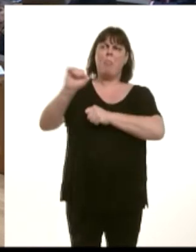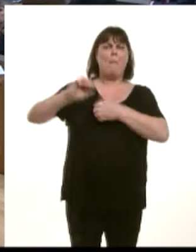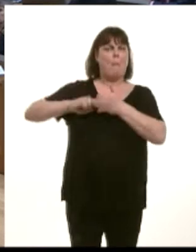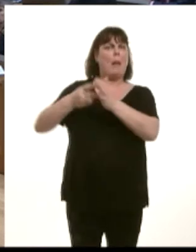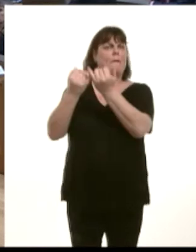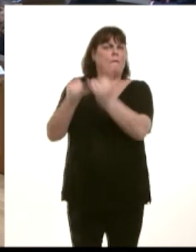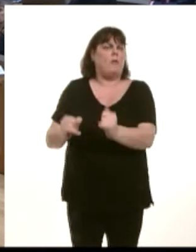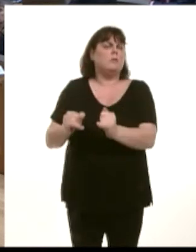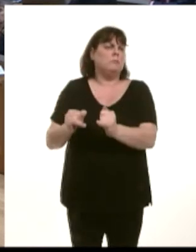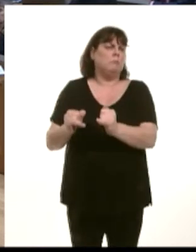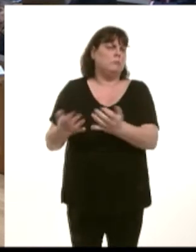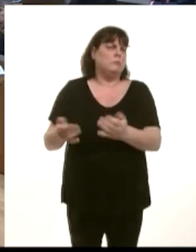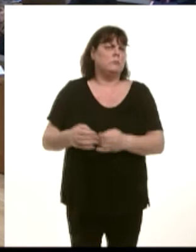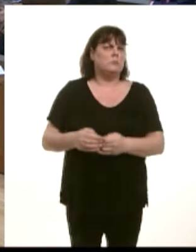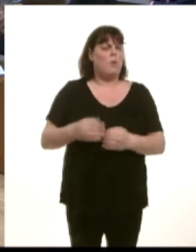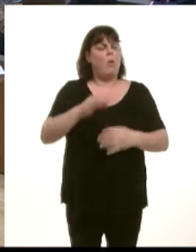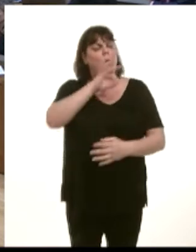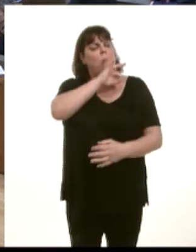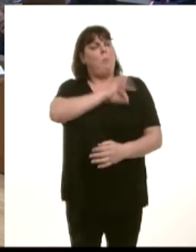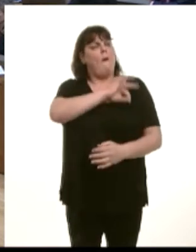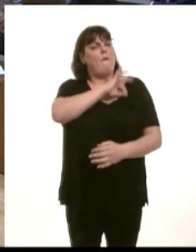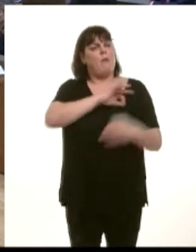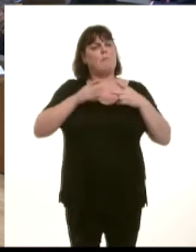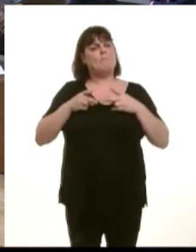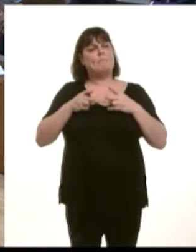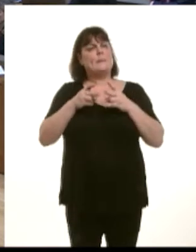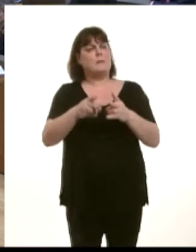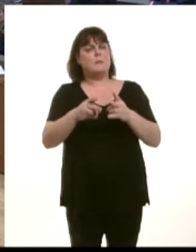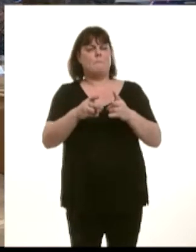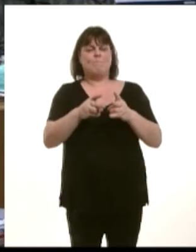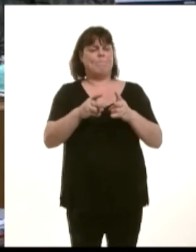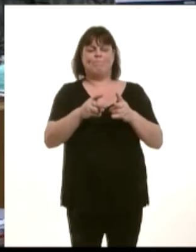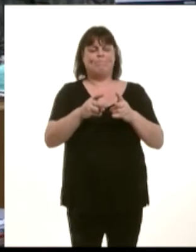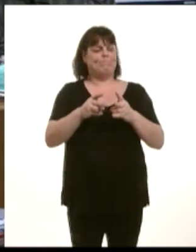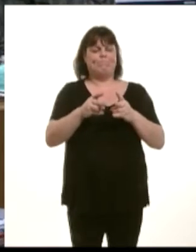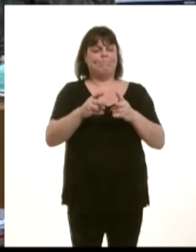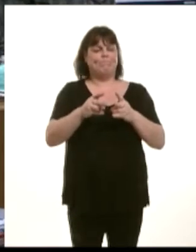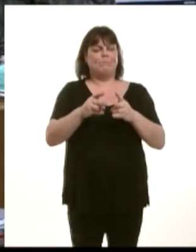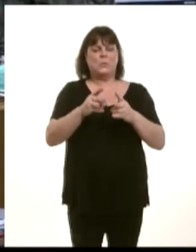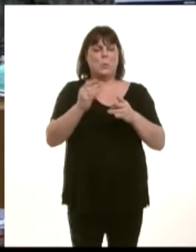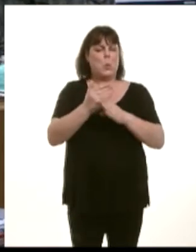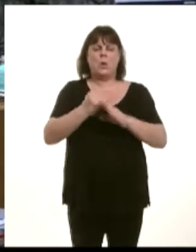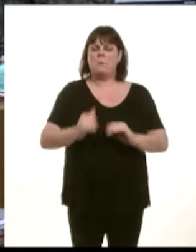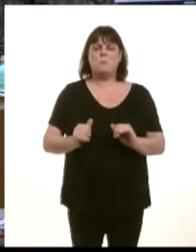I think the welfare system is not working in the form it should in terms of redistributing